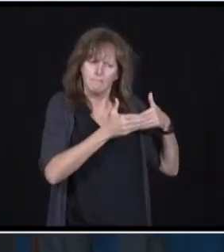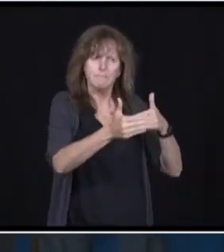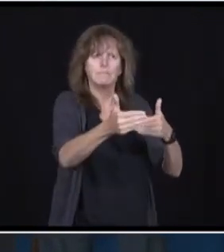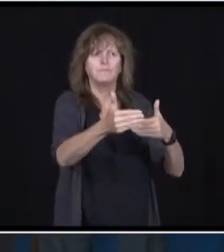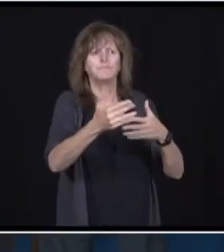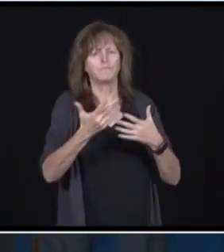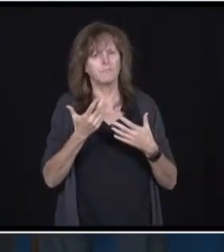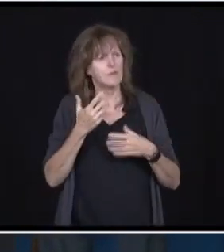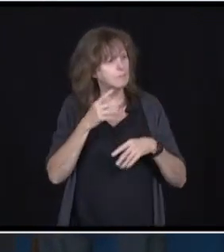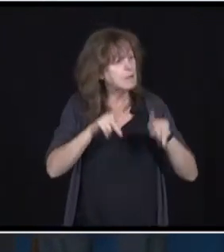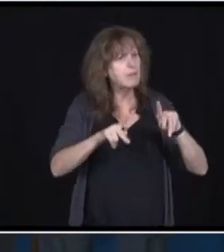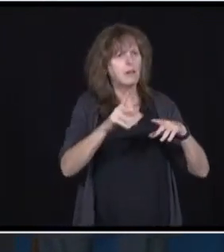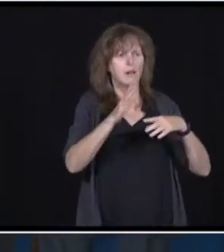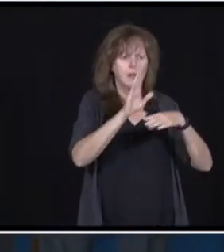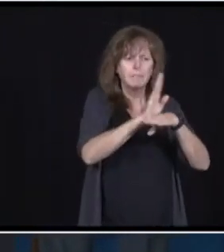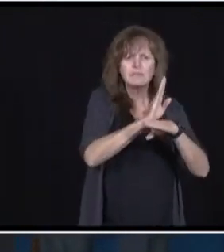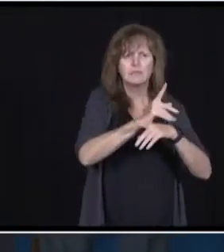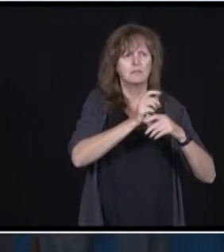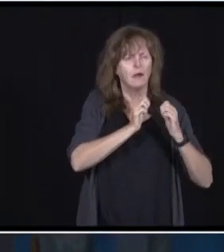community can get back on their feet.